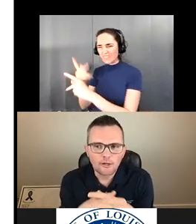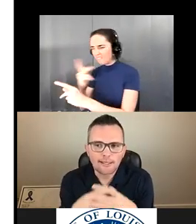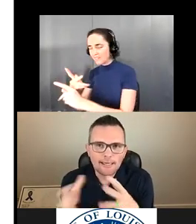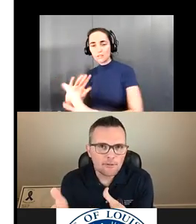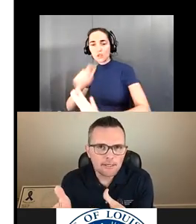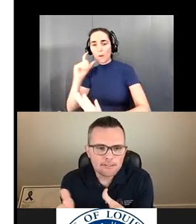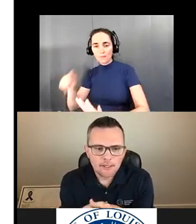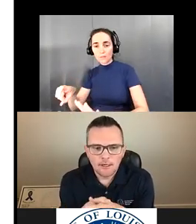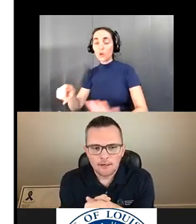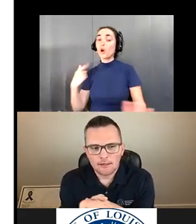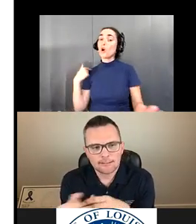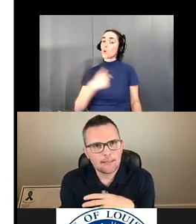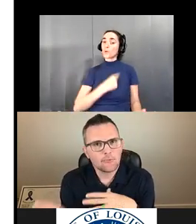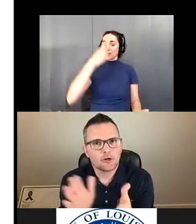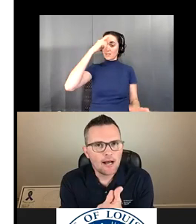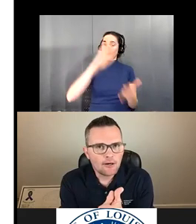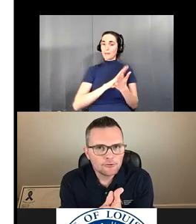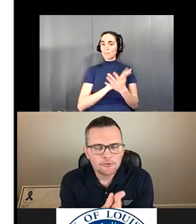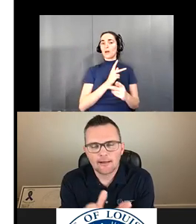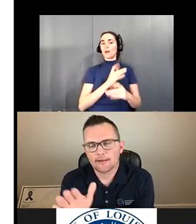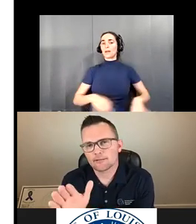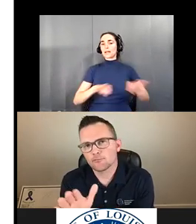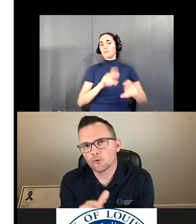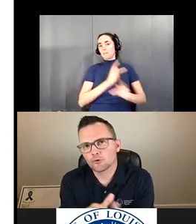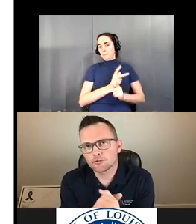to keep these to keep them in your 15:44:06 house. I think it's important to